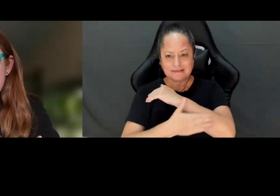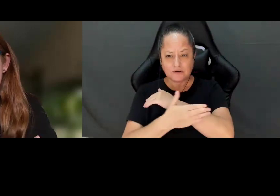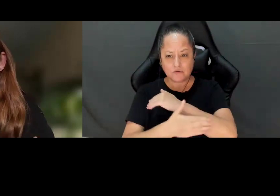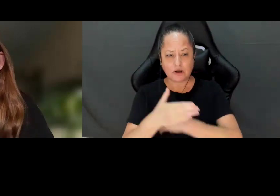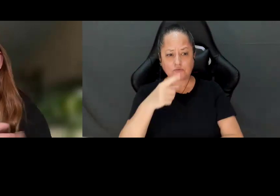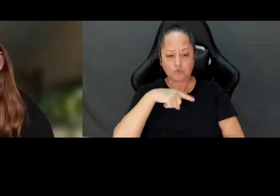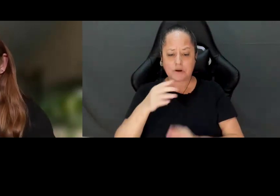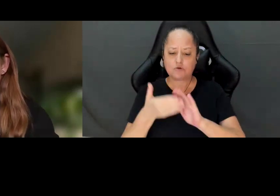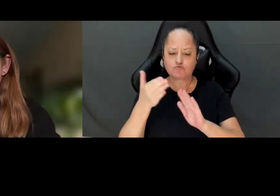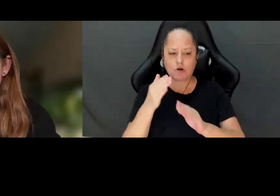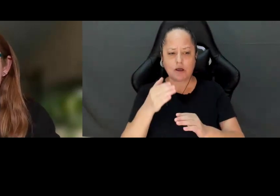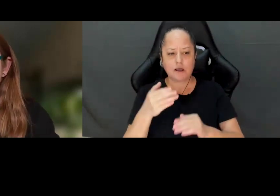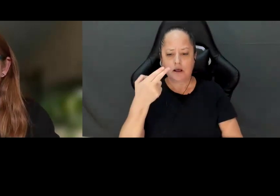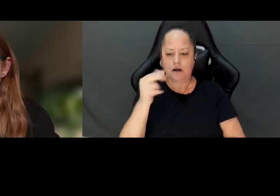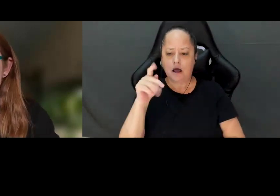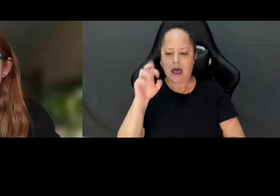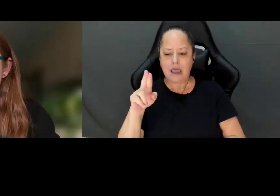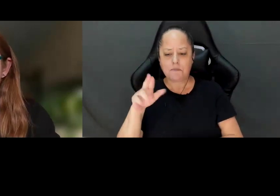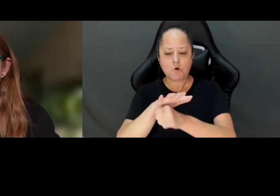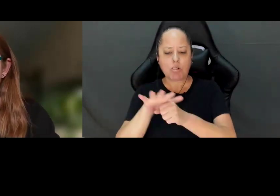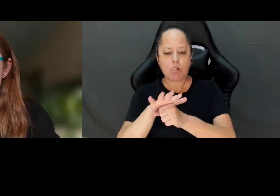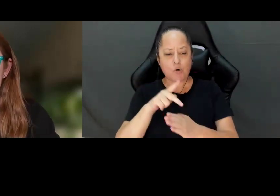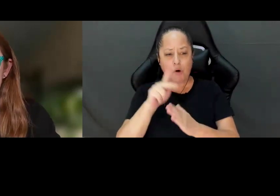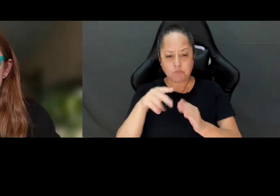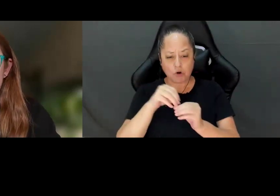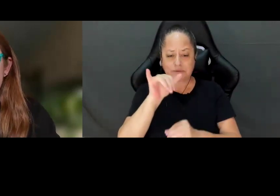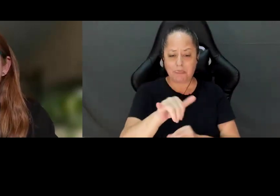We run some very hyper local programs in those places.